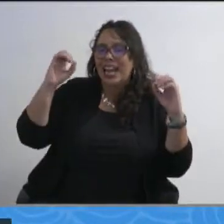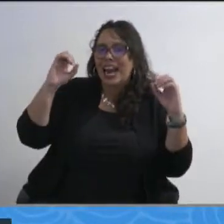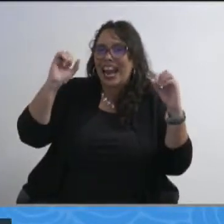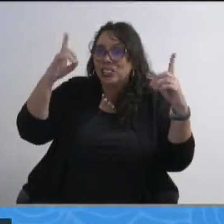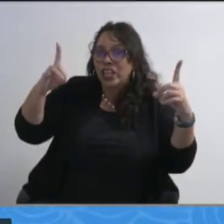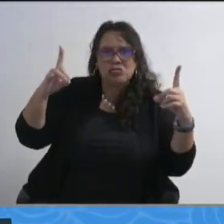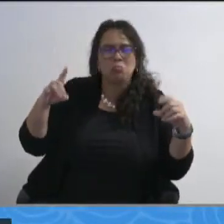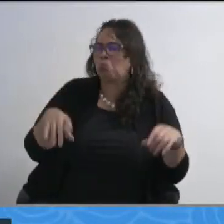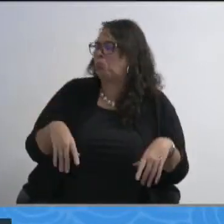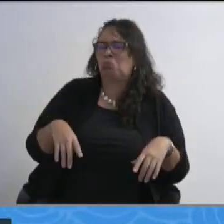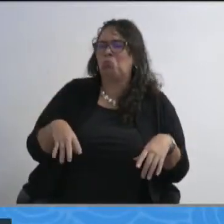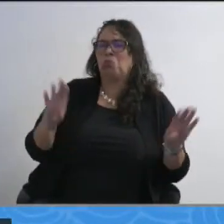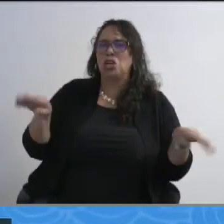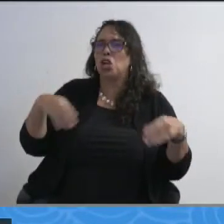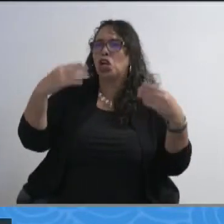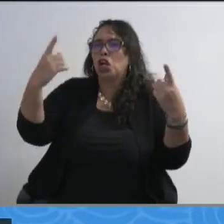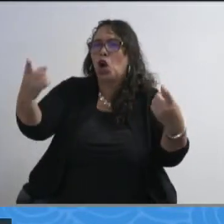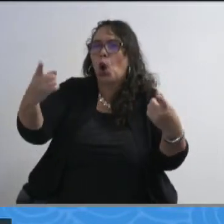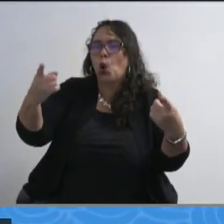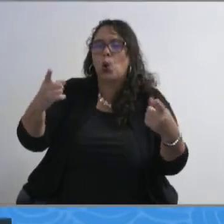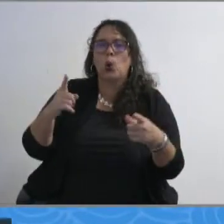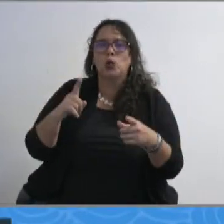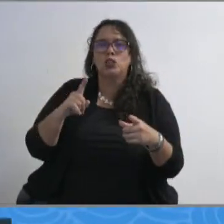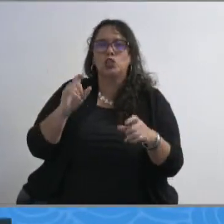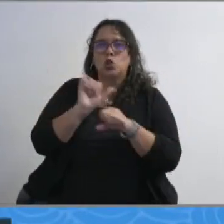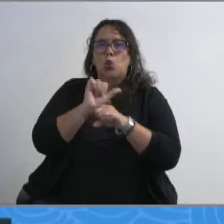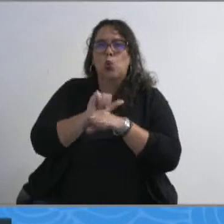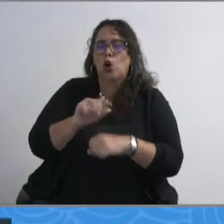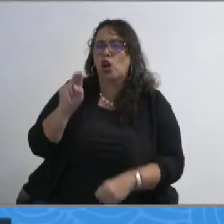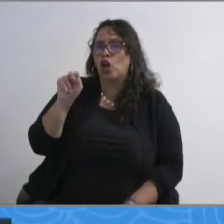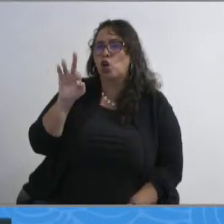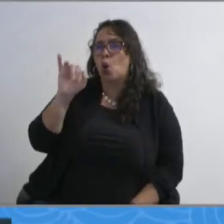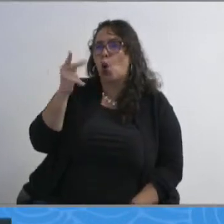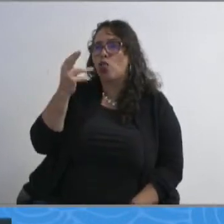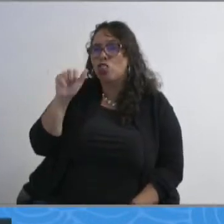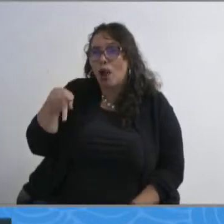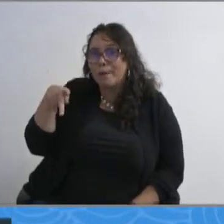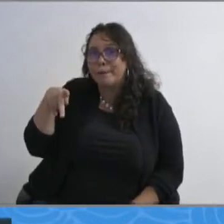'cause Northrop's gonna give them that bonus to come work for them. If you're not gonna give 'em a bonus, why are they gonna come work for you